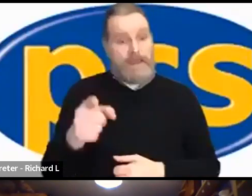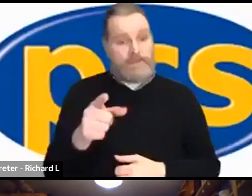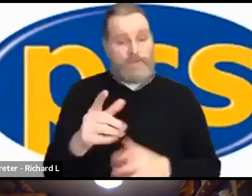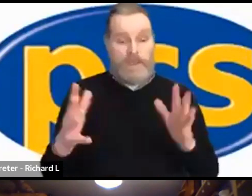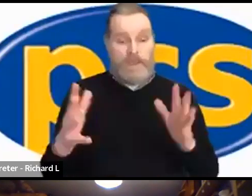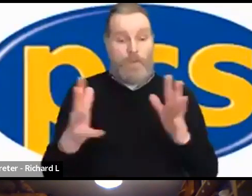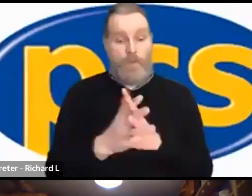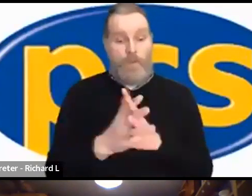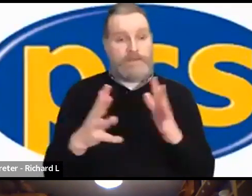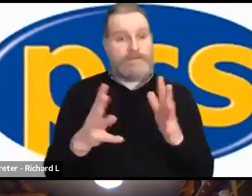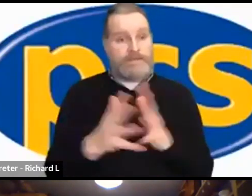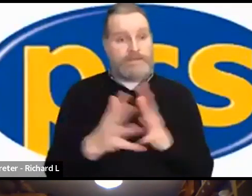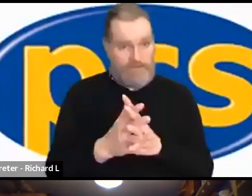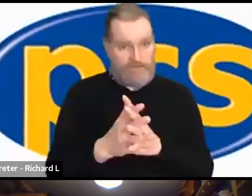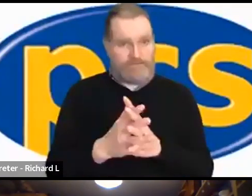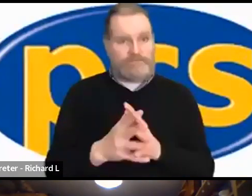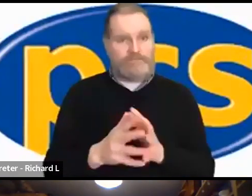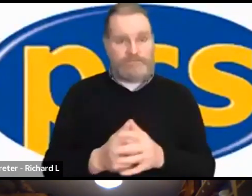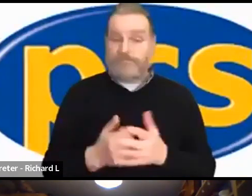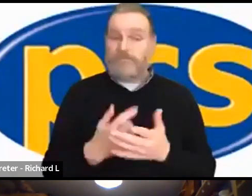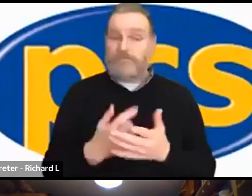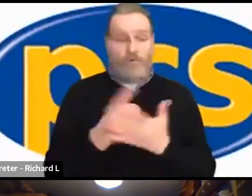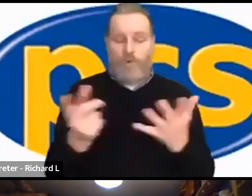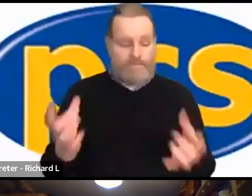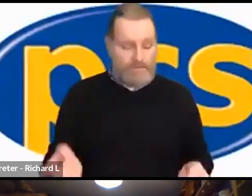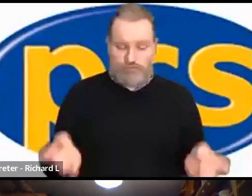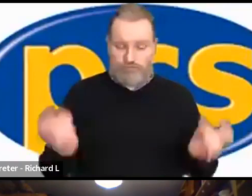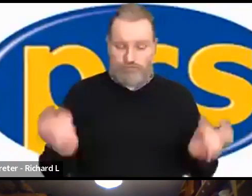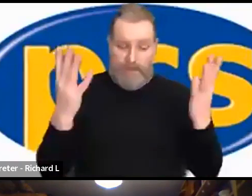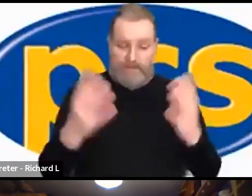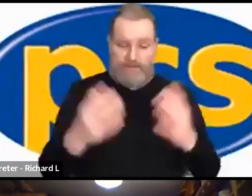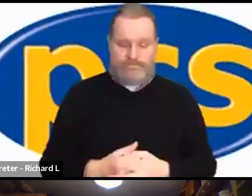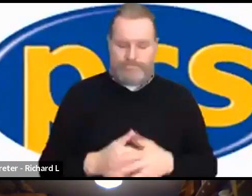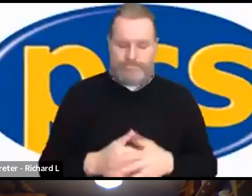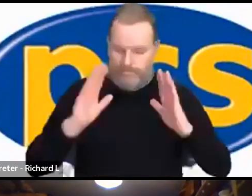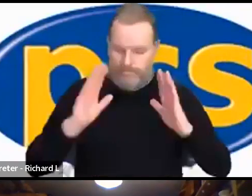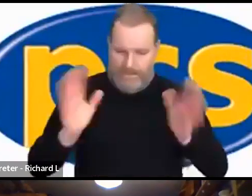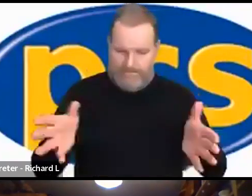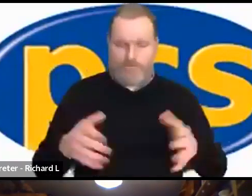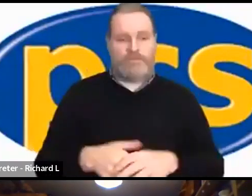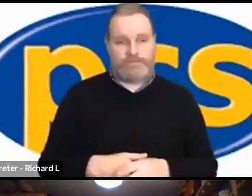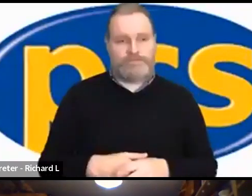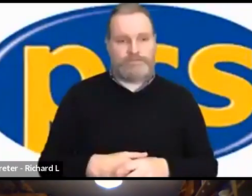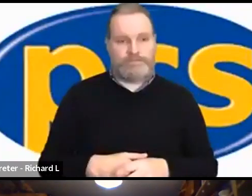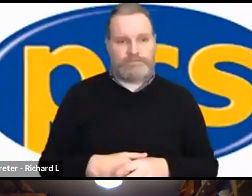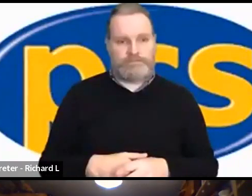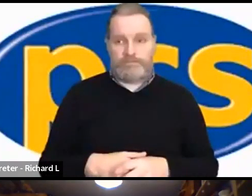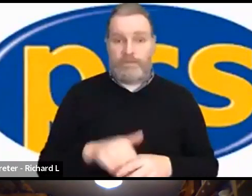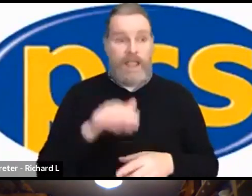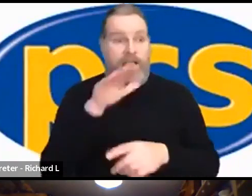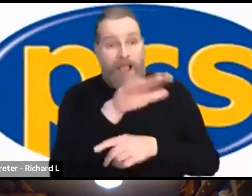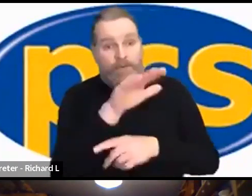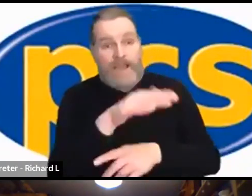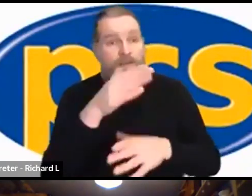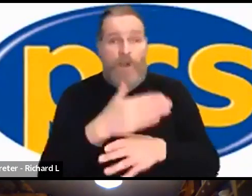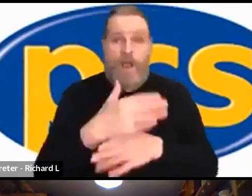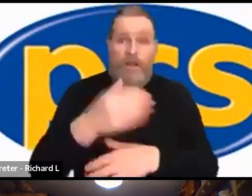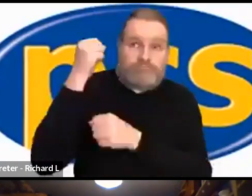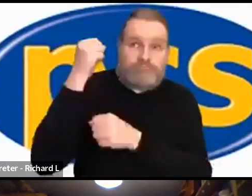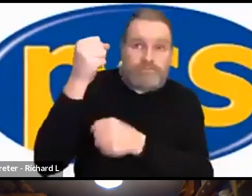the reasons why next Wednesday , as , as many of you as you can as many of you as you can. We've got to come out and go on on strike on strike. Organize and pick it